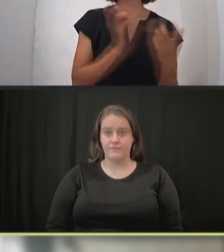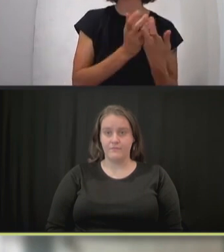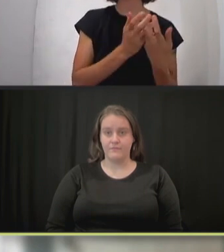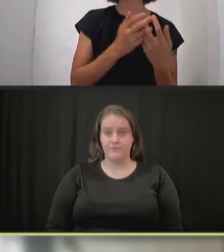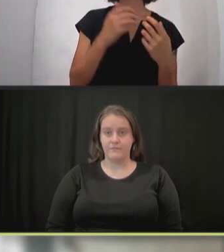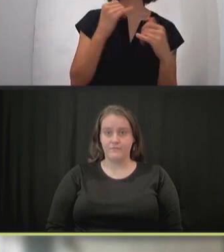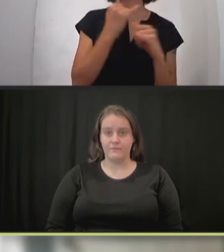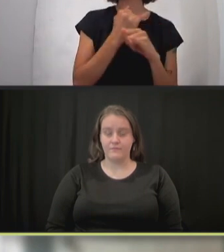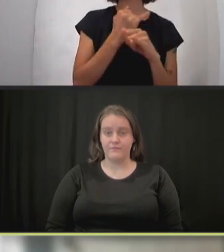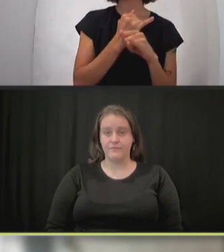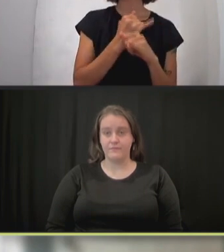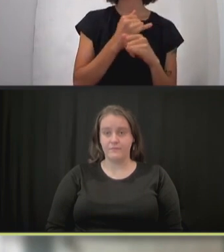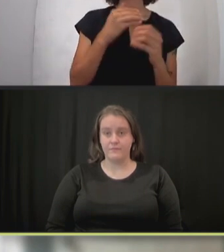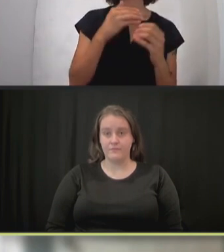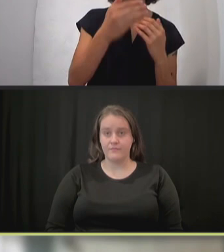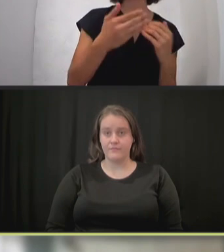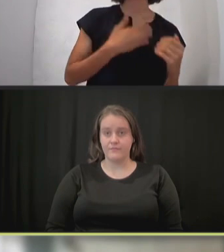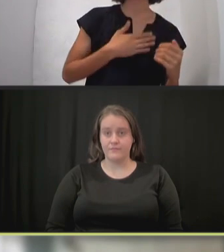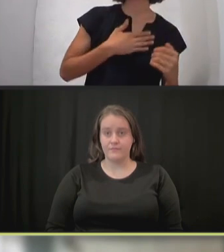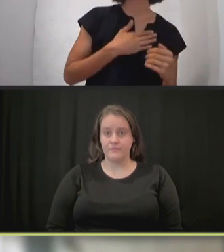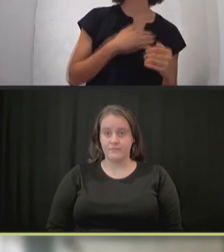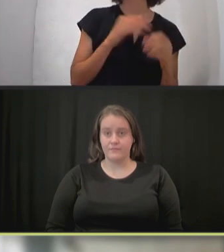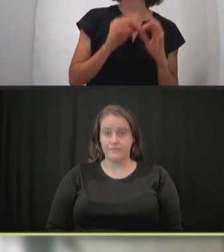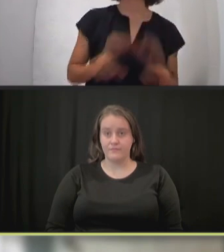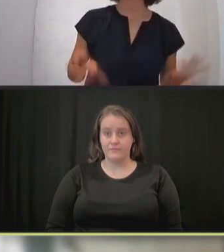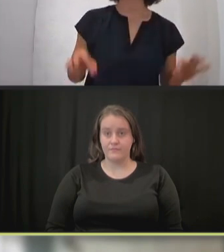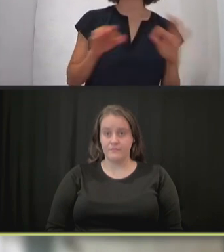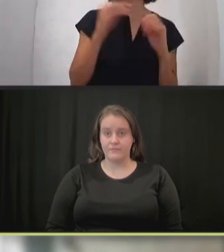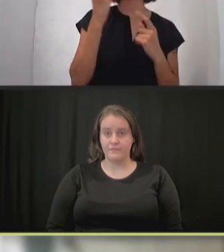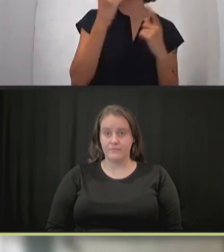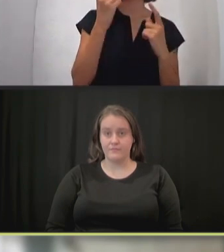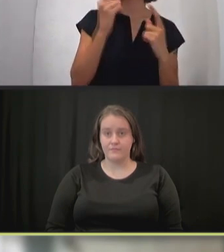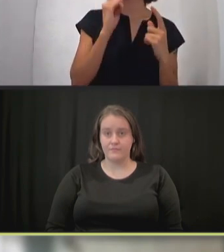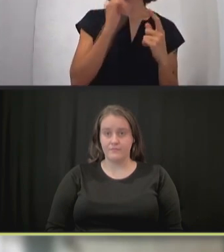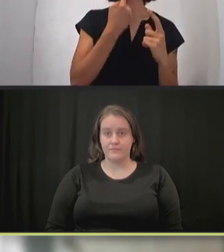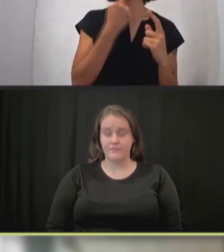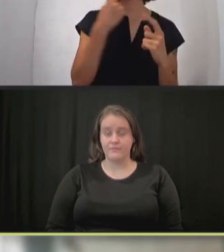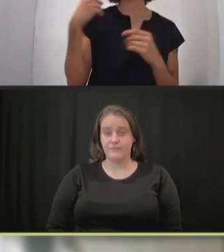it's imperative to consider that the critical evolutionary trait like immunological memory,